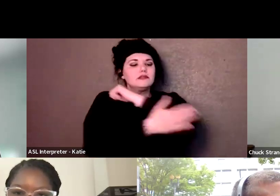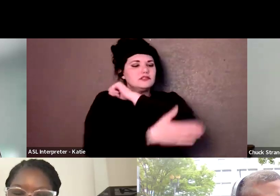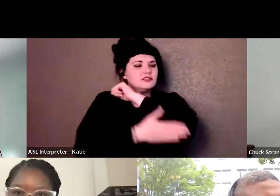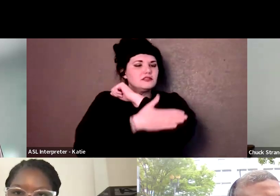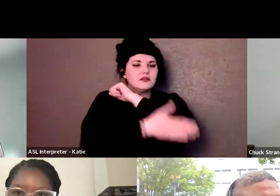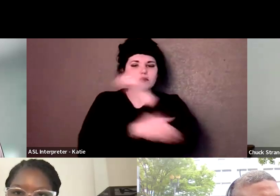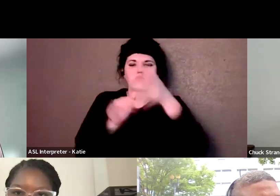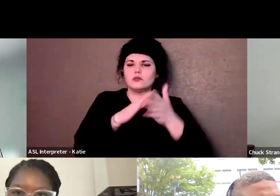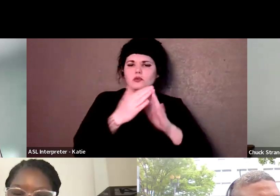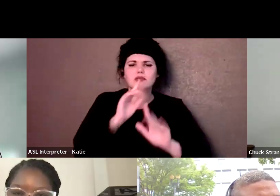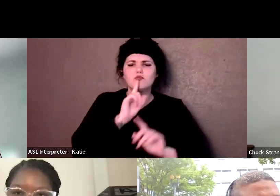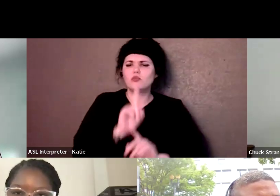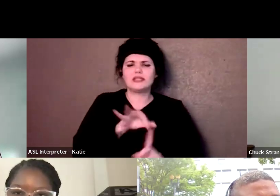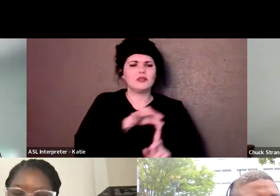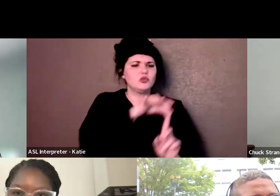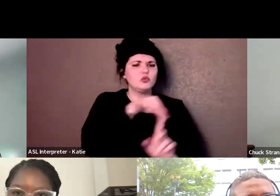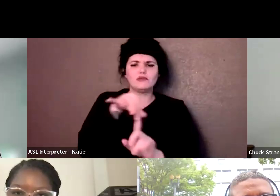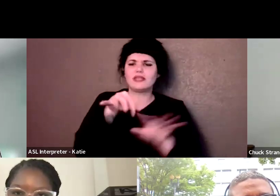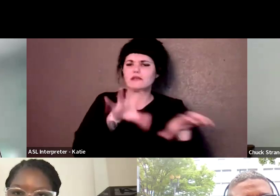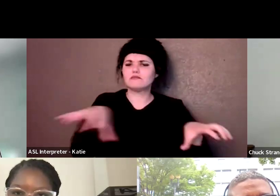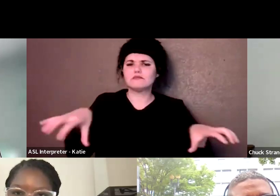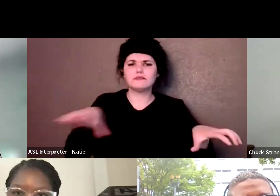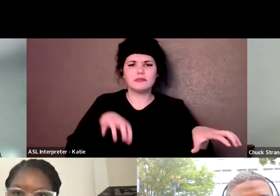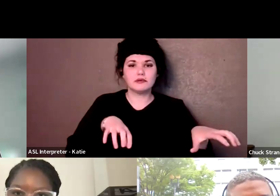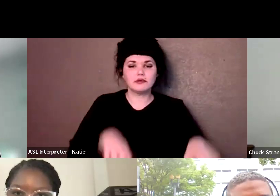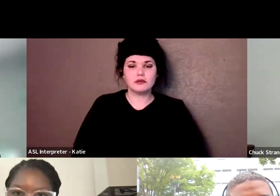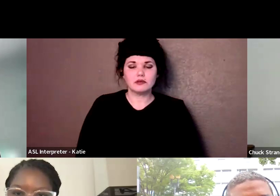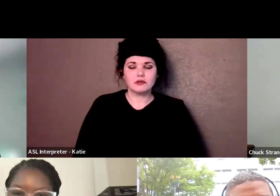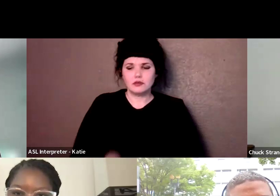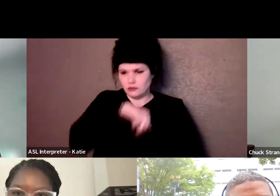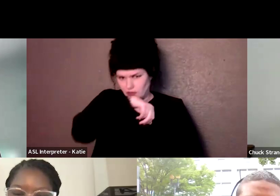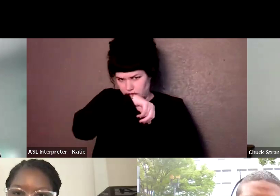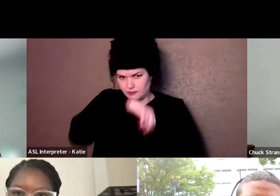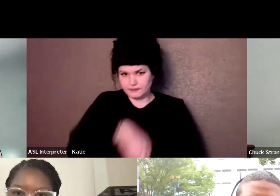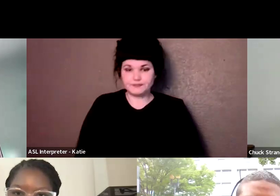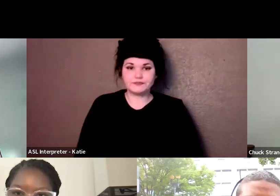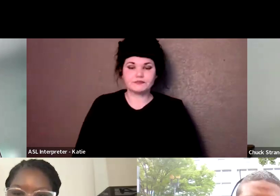people who live in rural America, any marginalized segment of the population that you would find